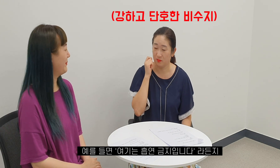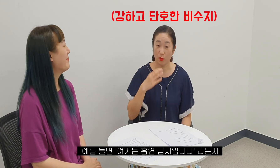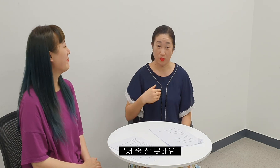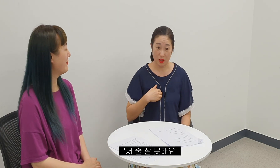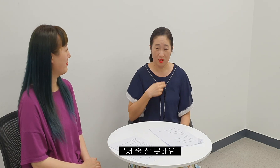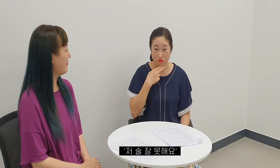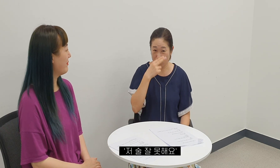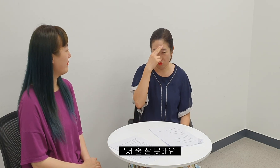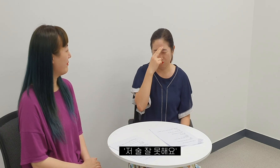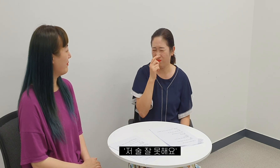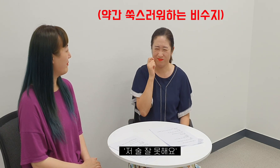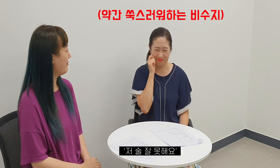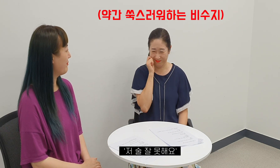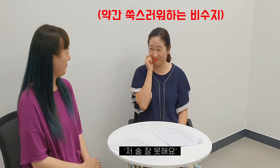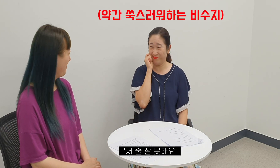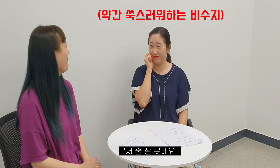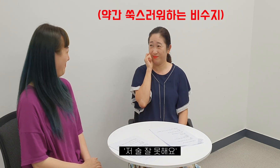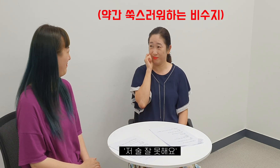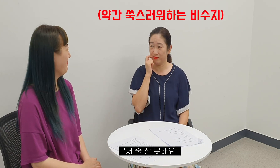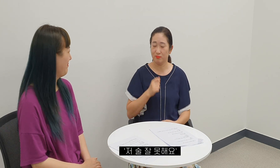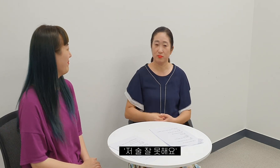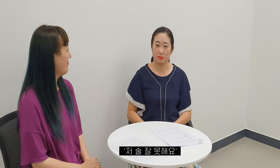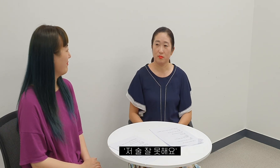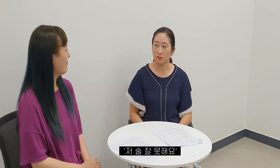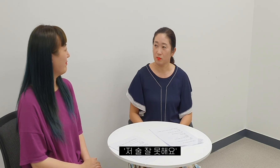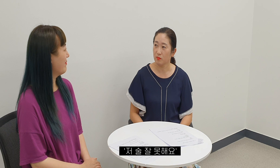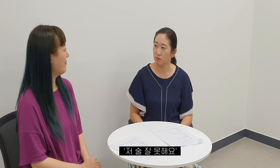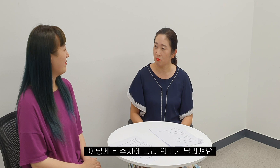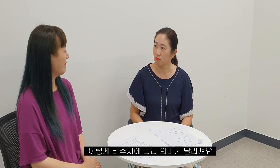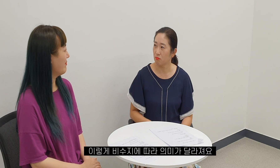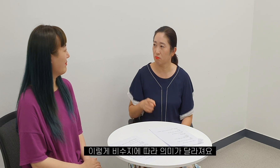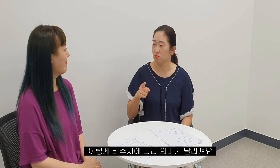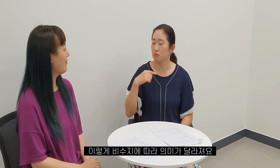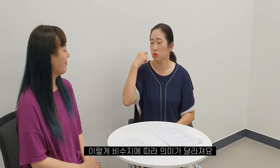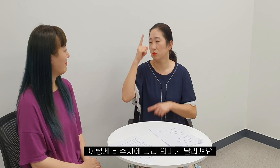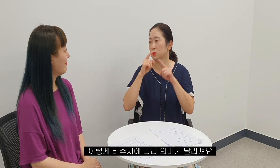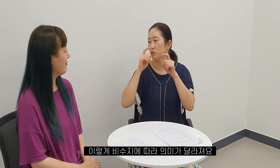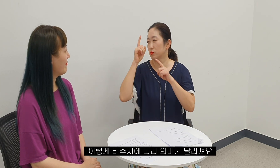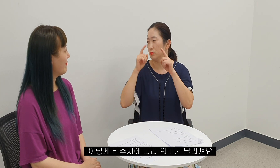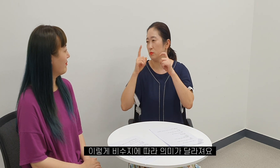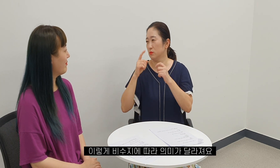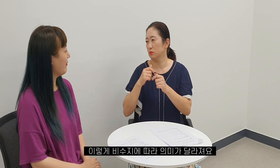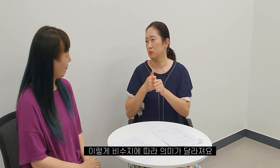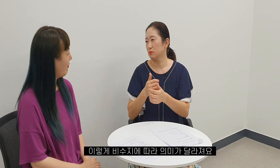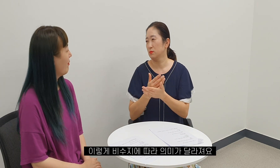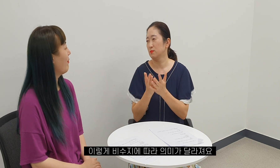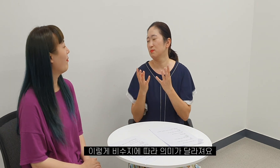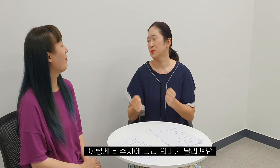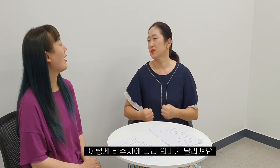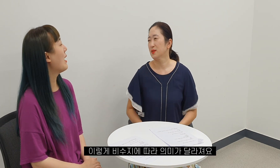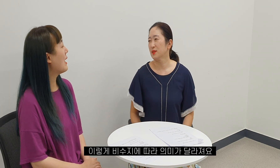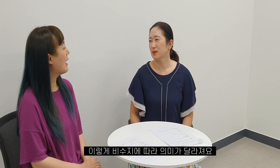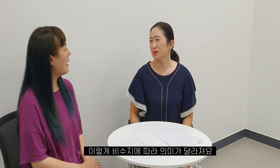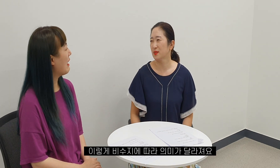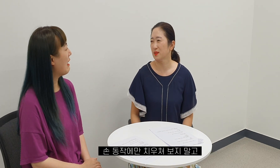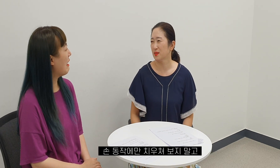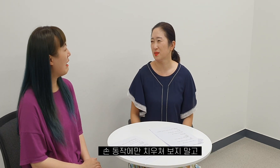or “I’m not good at drinking (Bisuji, a little shy),” has a different meaning depending on Bisuji.